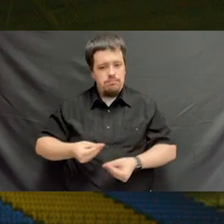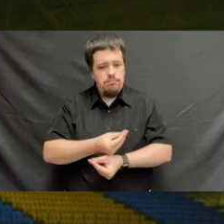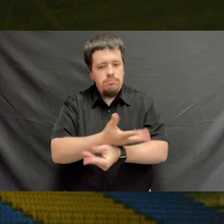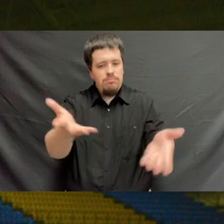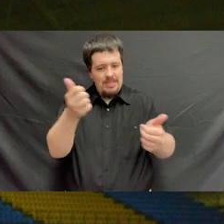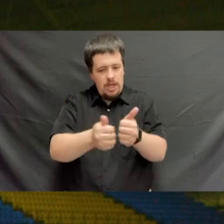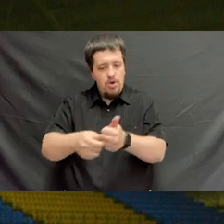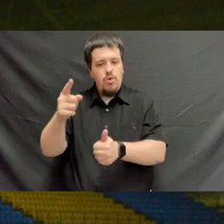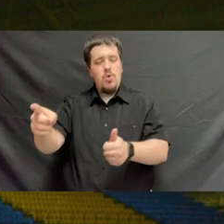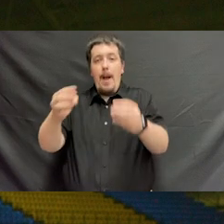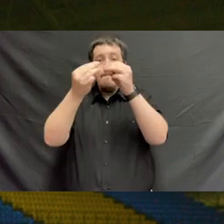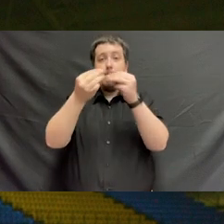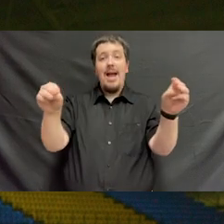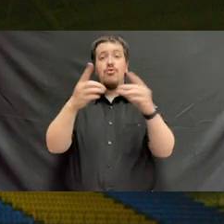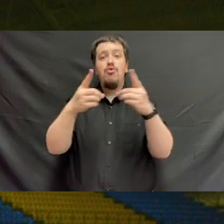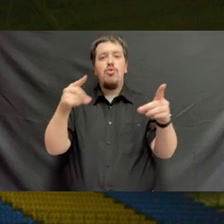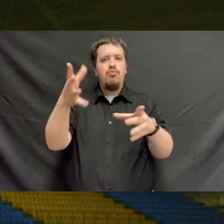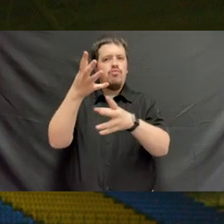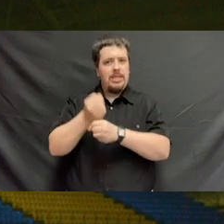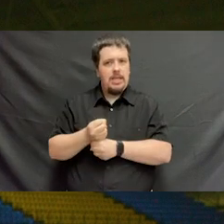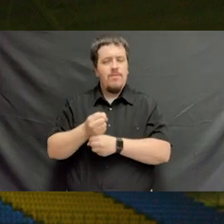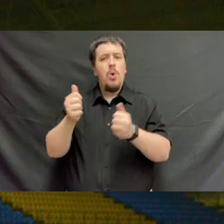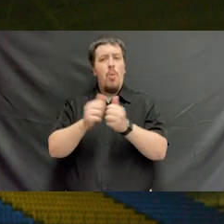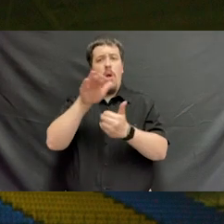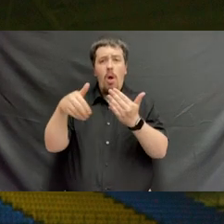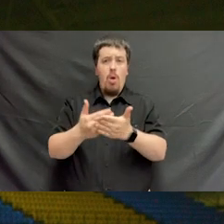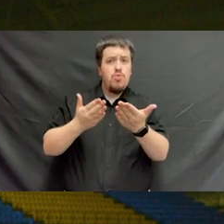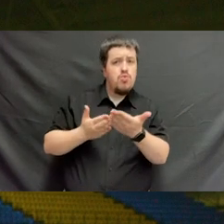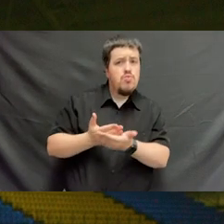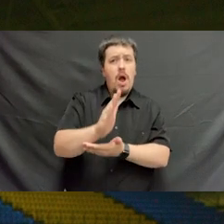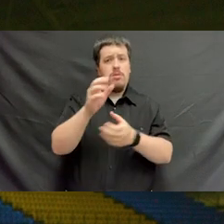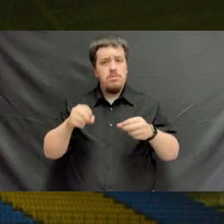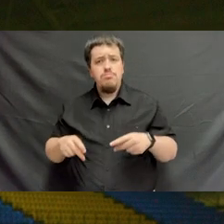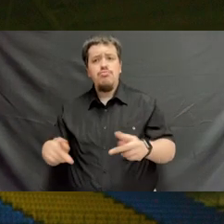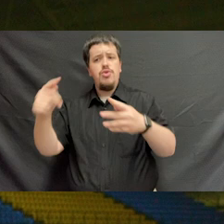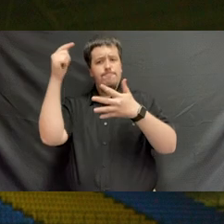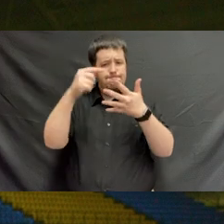I now confer upon each of you the master's degree to which you're entitled with all the rights, privileges,